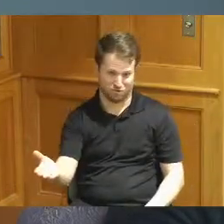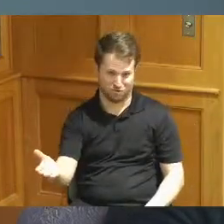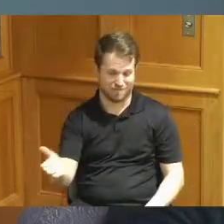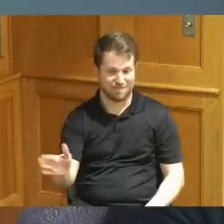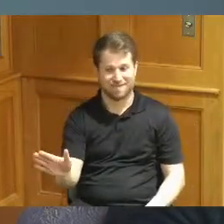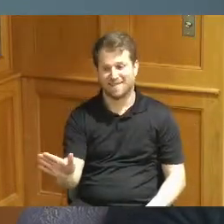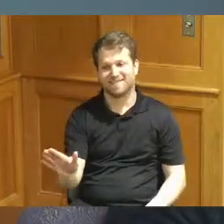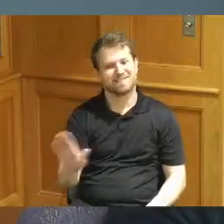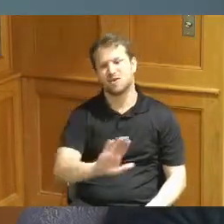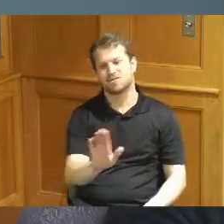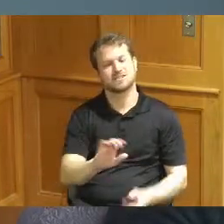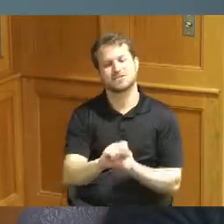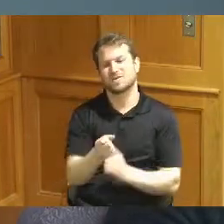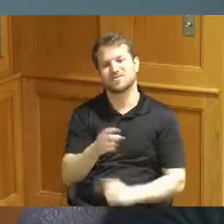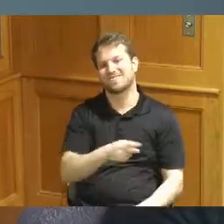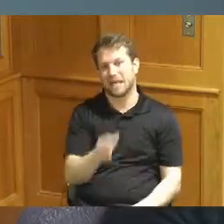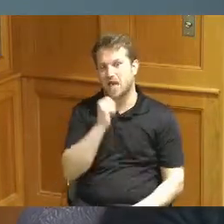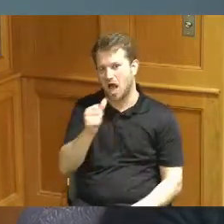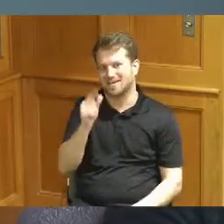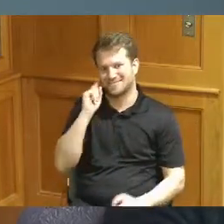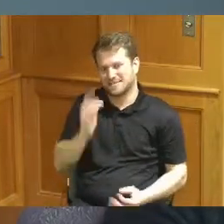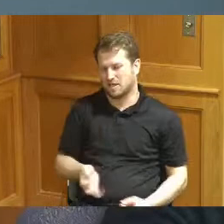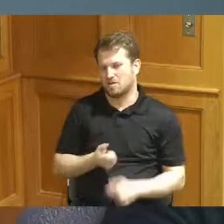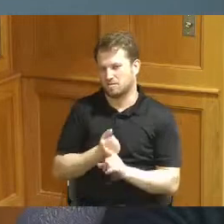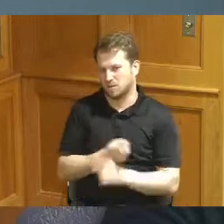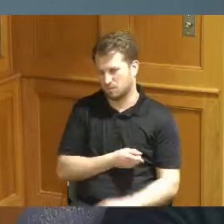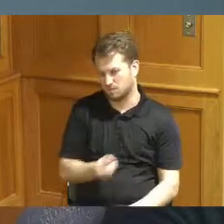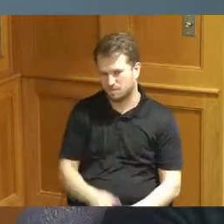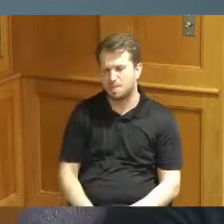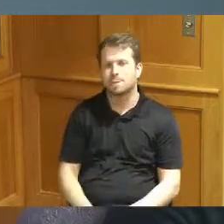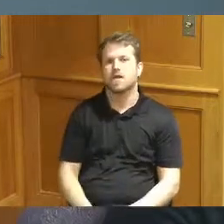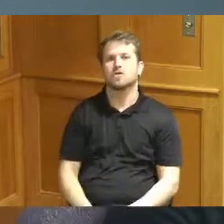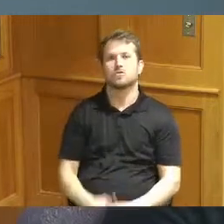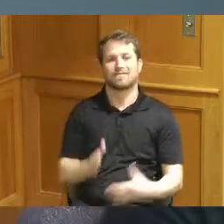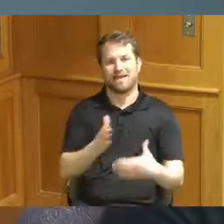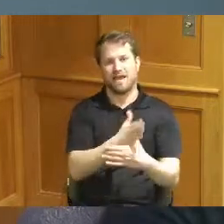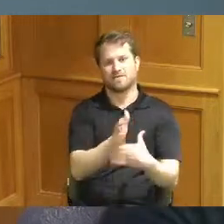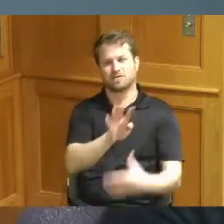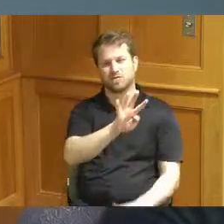things have happened and then you mentioned about the average homelessness is 46 days and